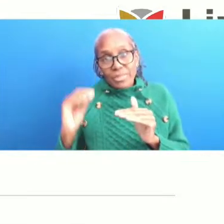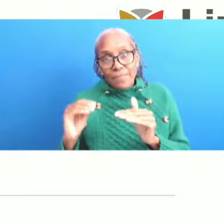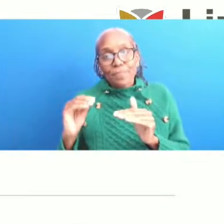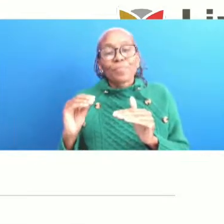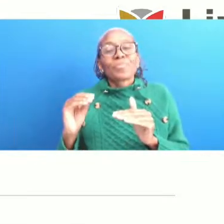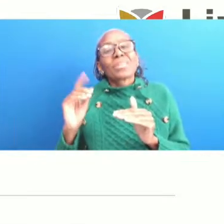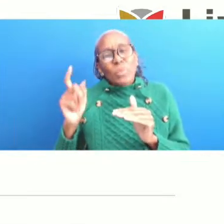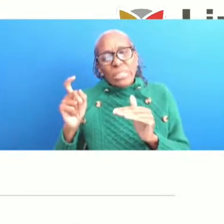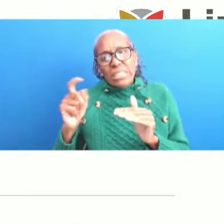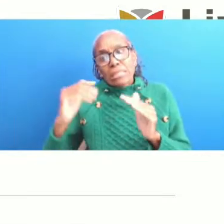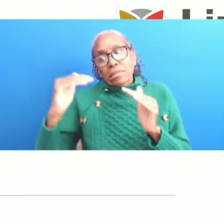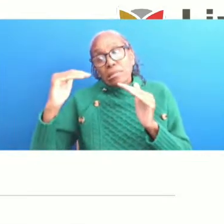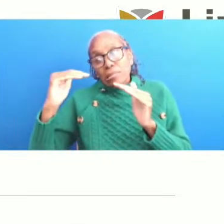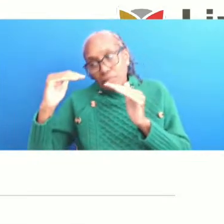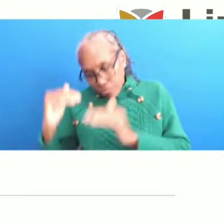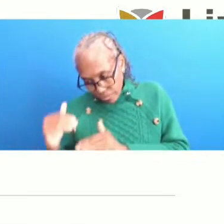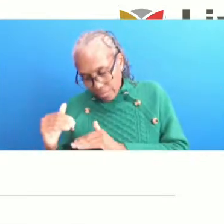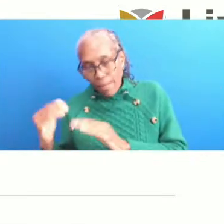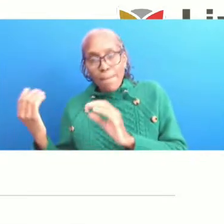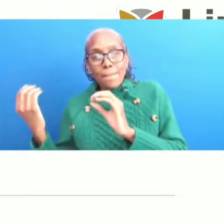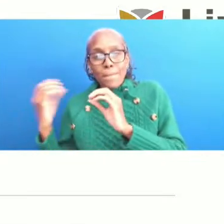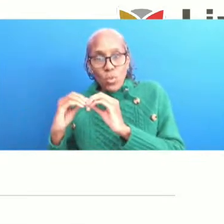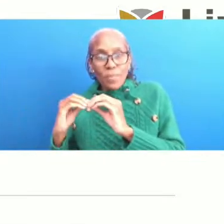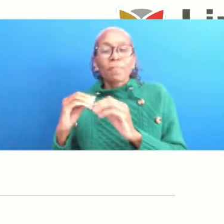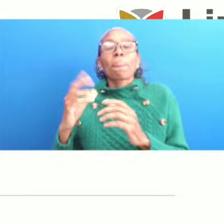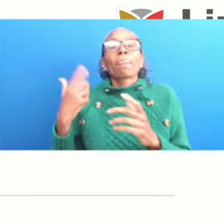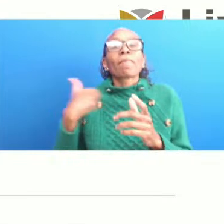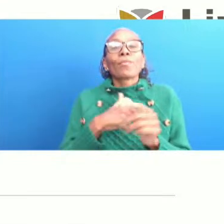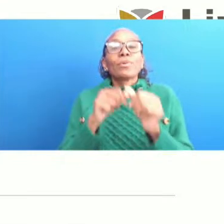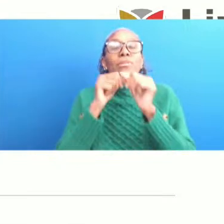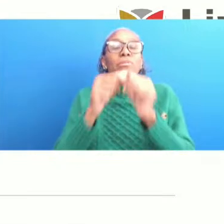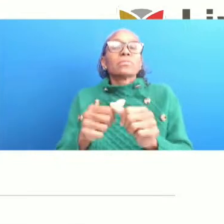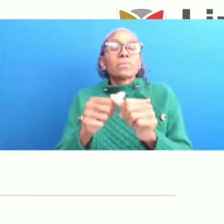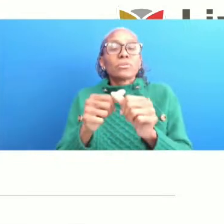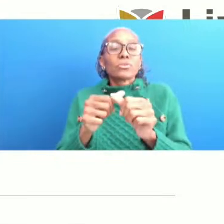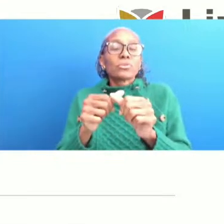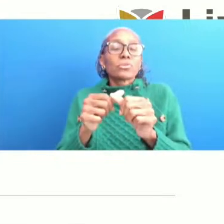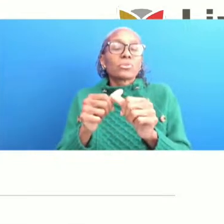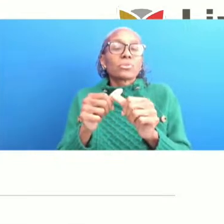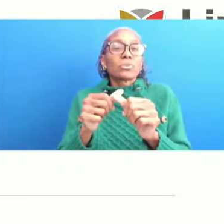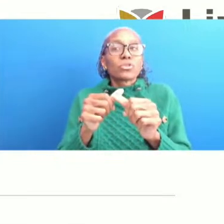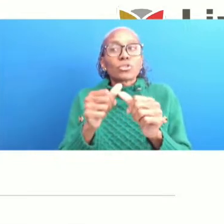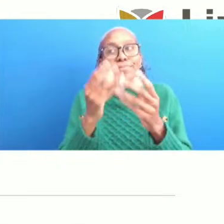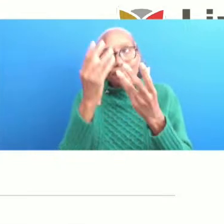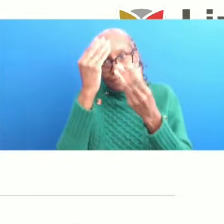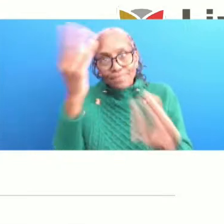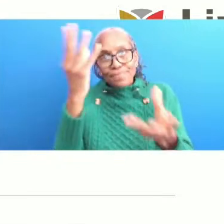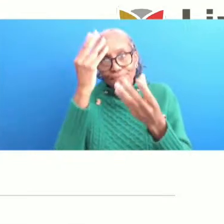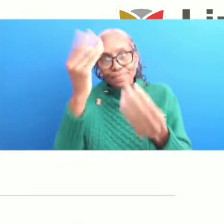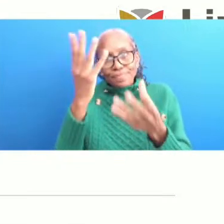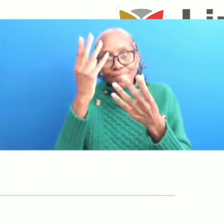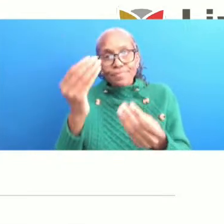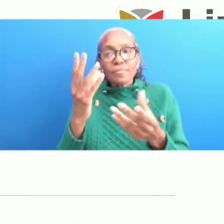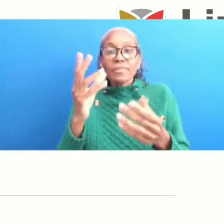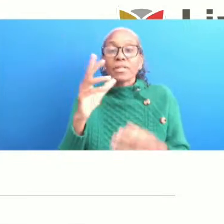TO 20% AND IT'S NOW DECLINE CLOSE TO 10%. BUT WE REALLY DO NEED TO GET